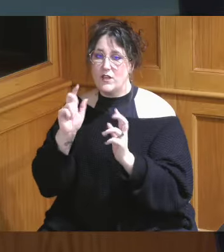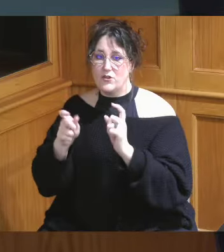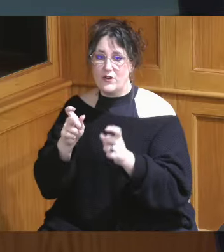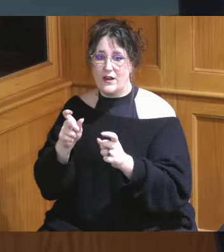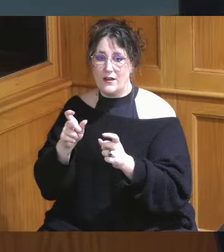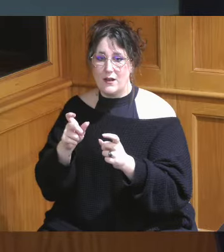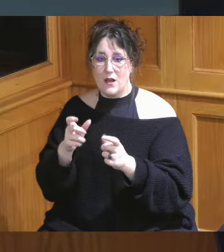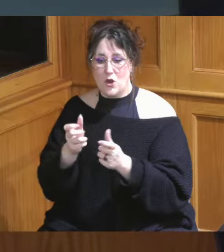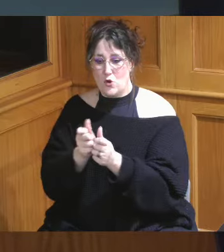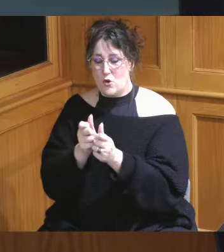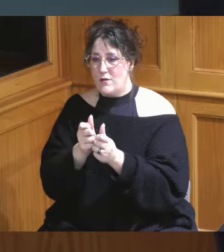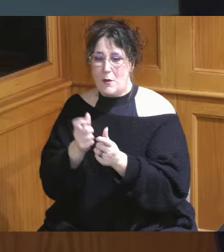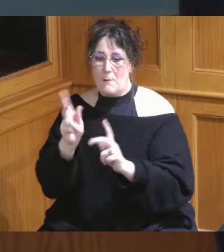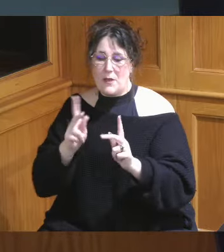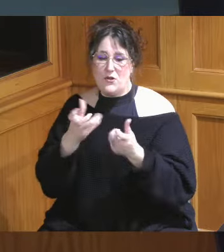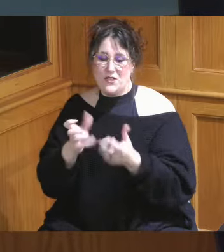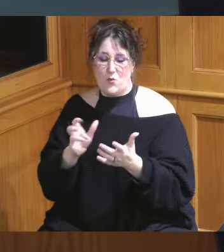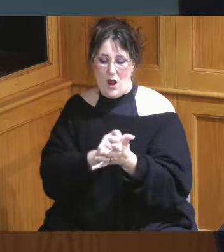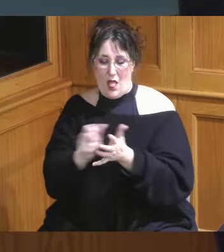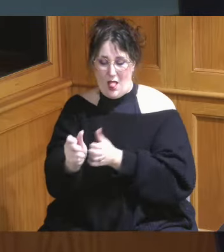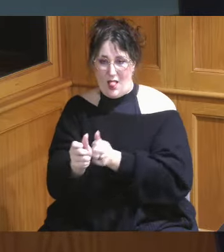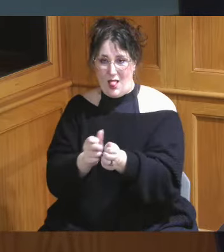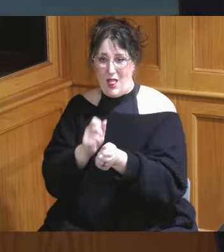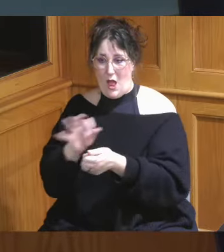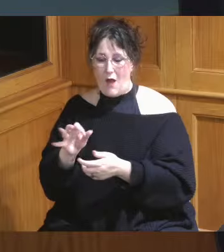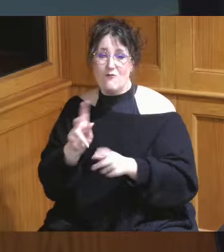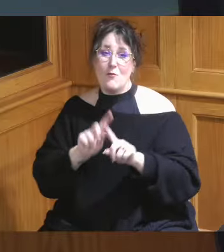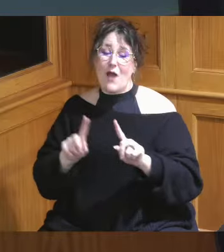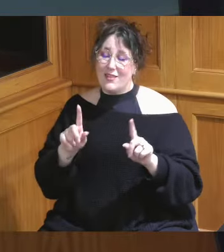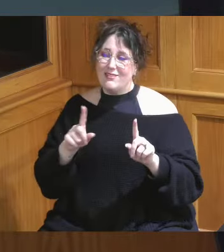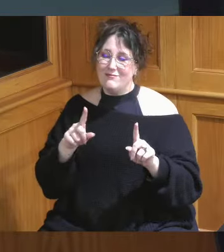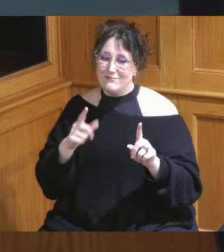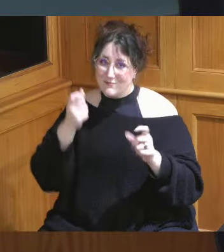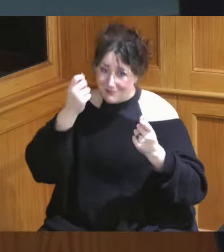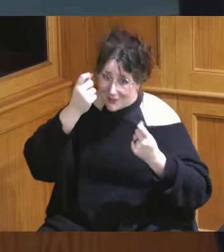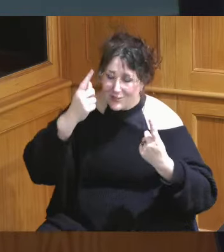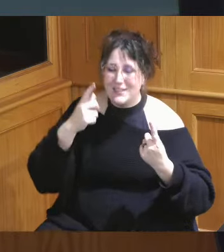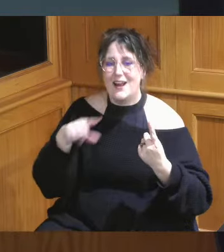their gloves off and I get I get it right. But but they did. They did it. but thanks to Bridget Dy,